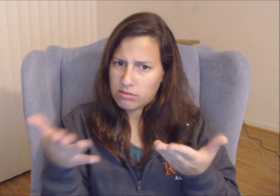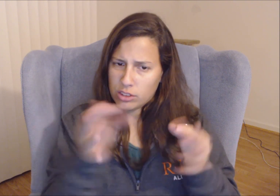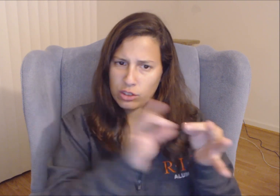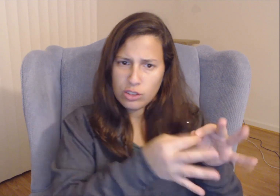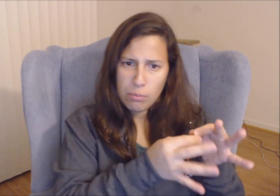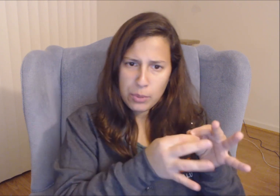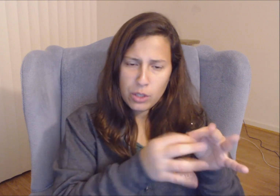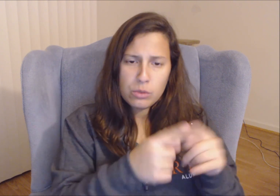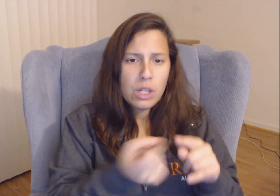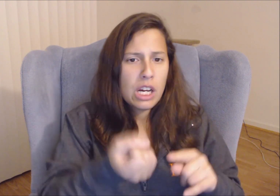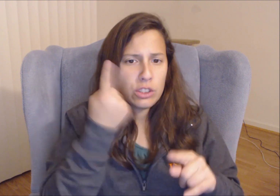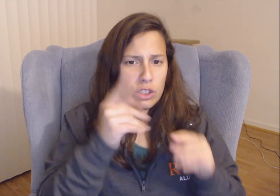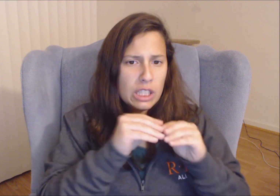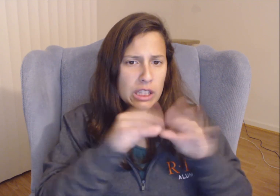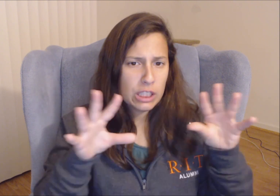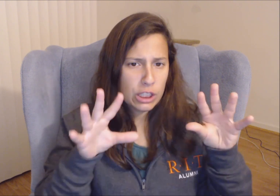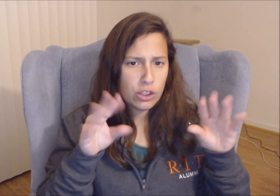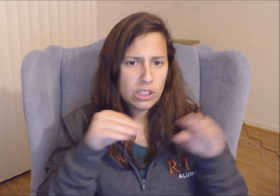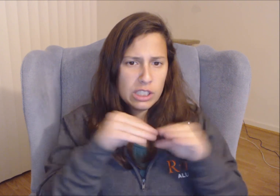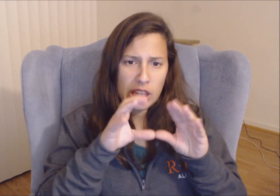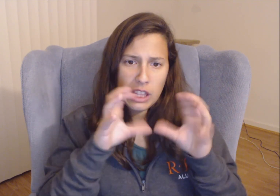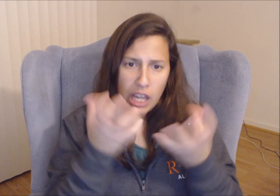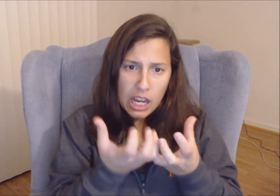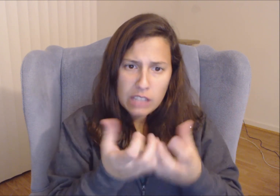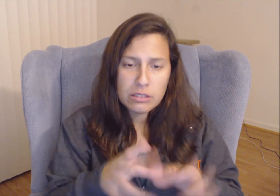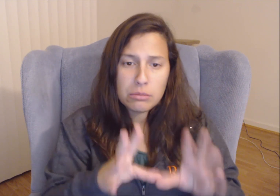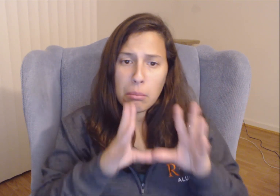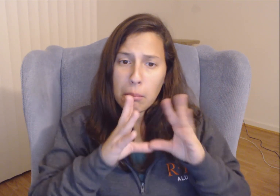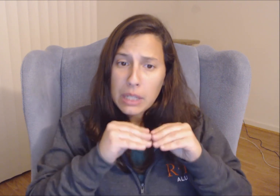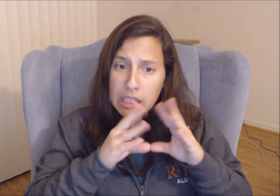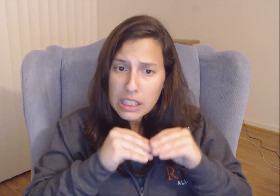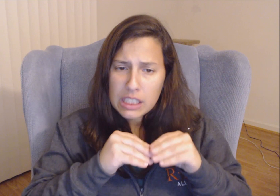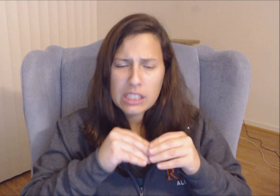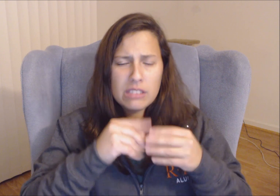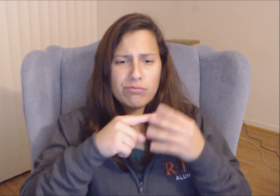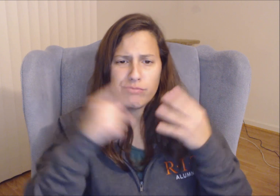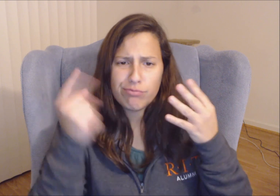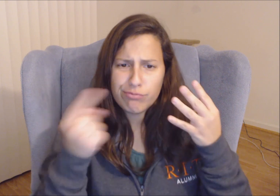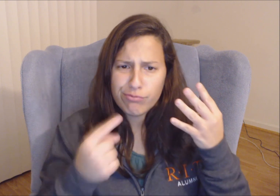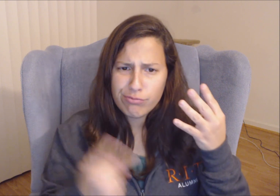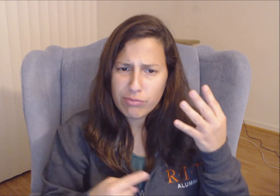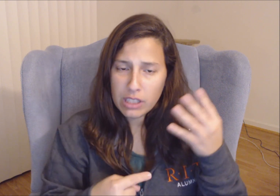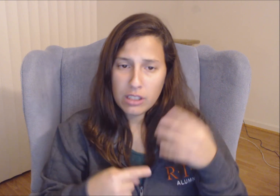have ASL interpreter to understand clear in the class. and meetings and much more etc...